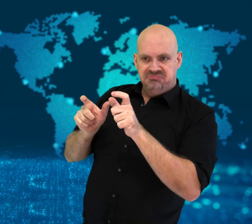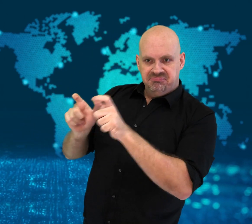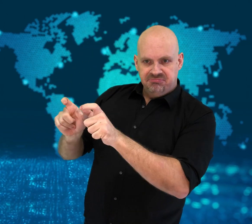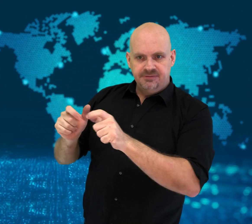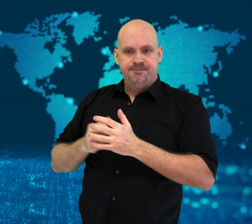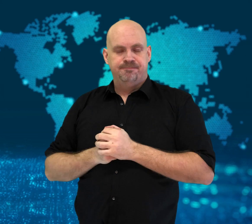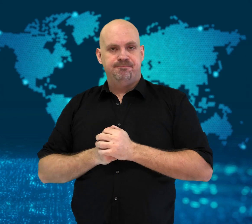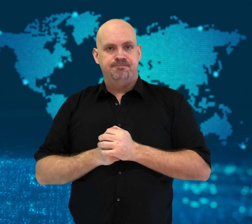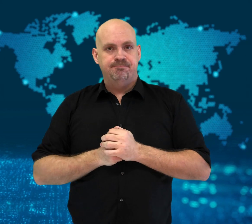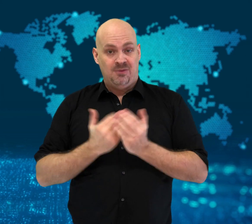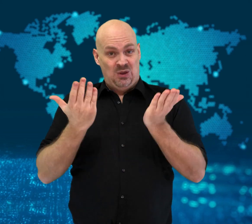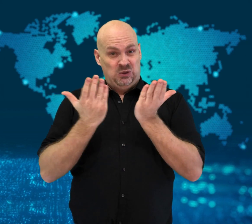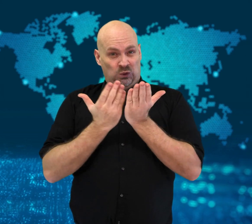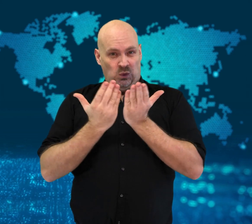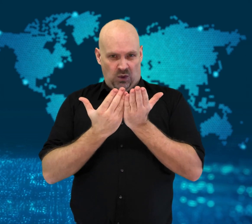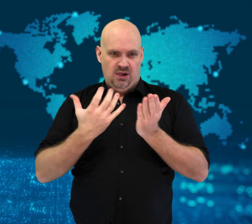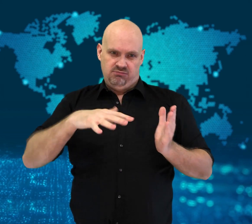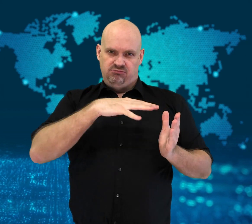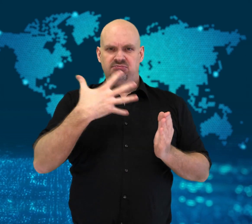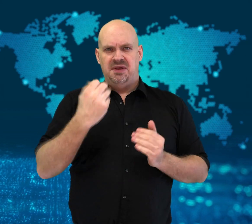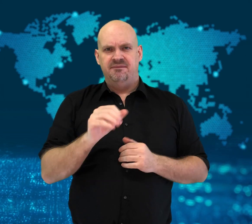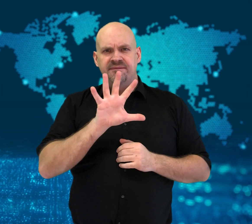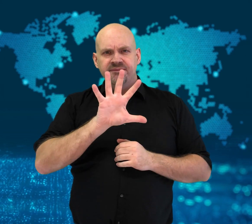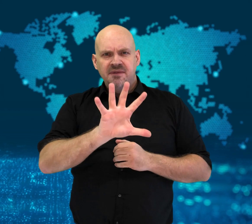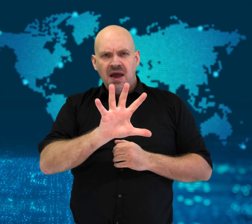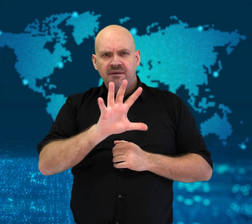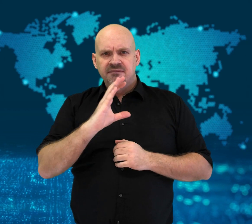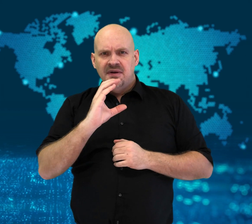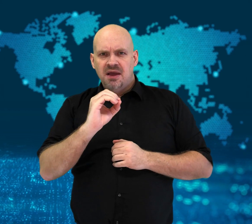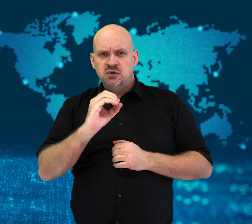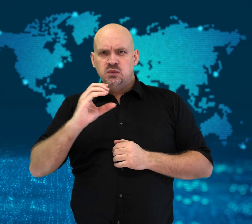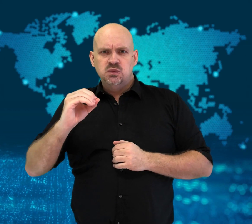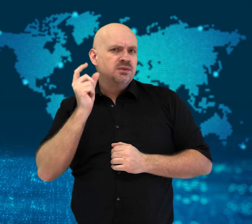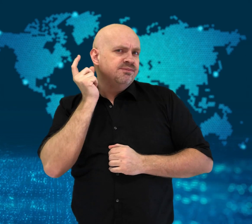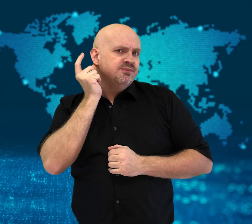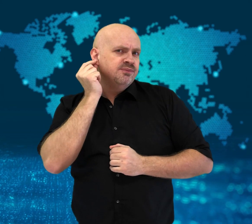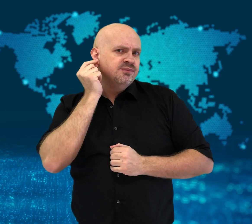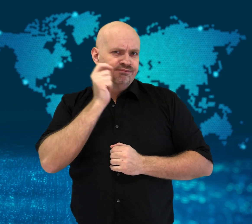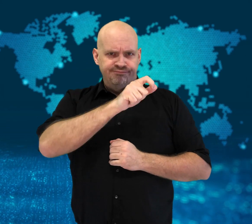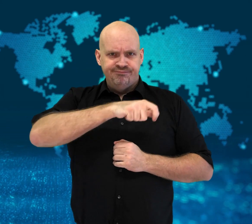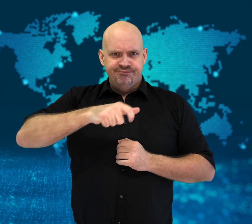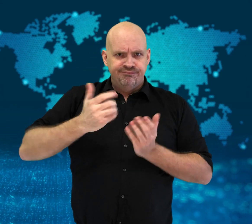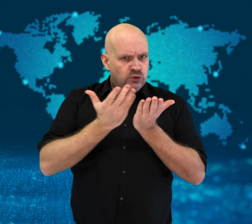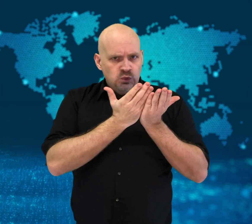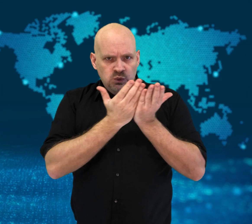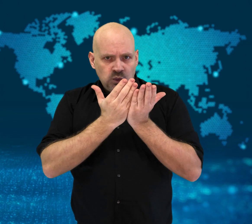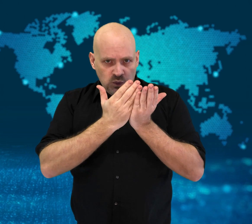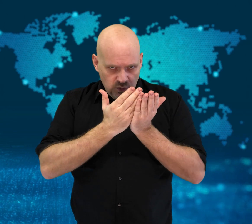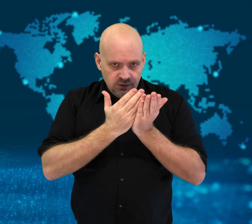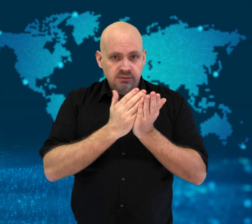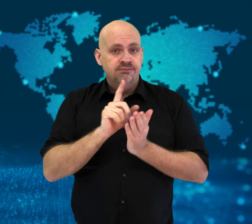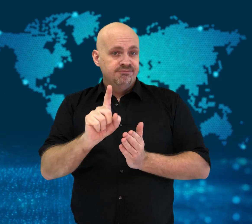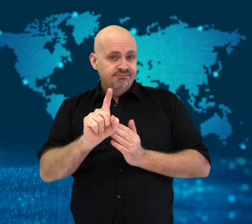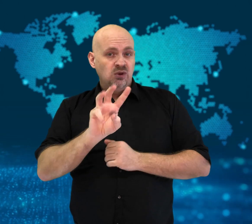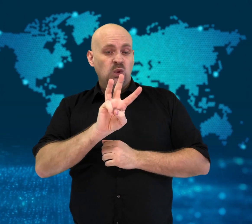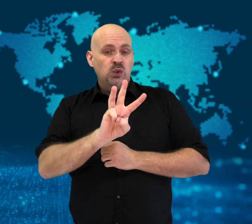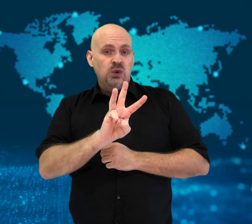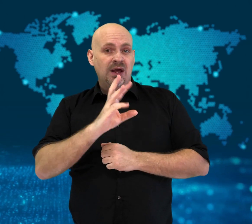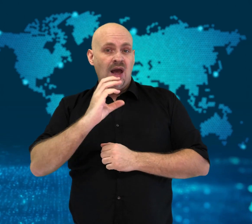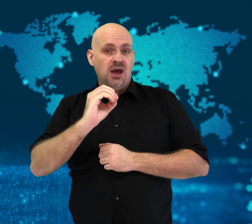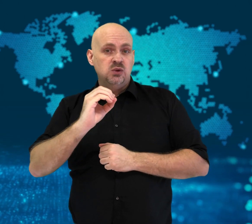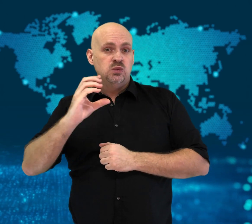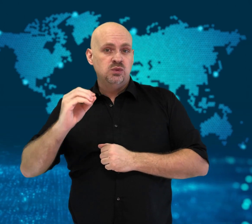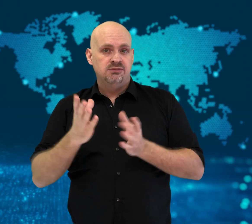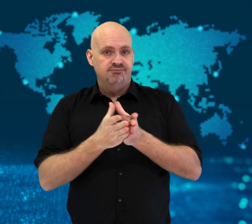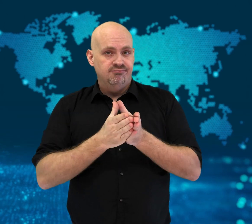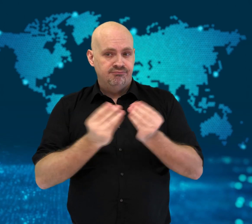Around 500 female students resided at the school and around 300 girls